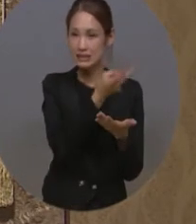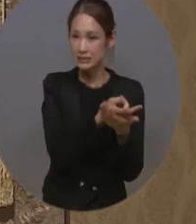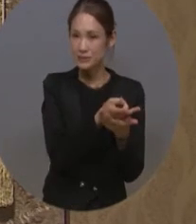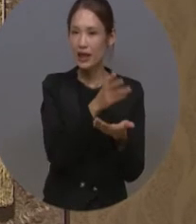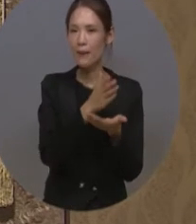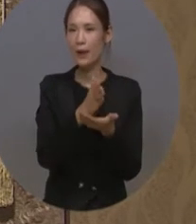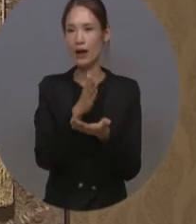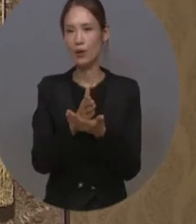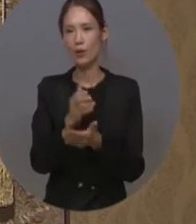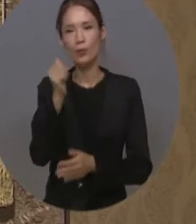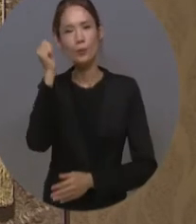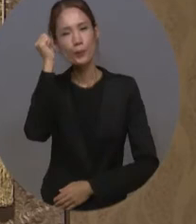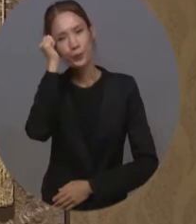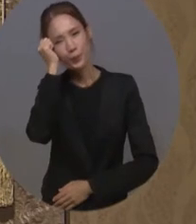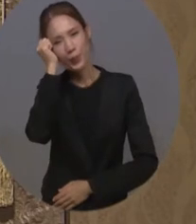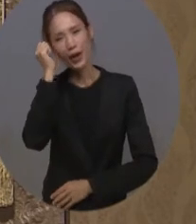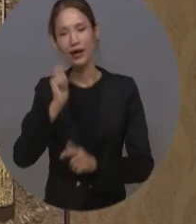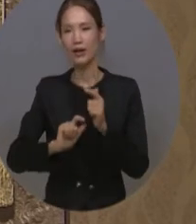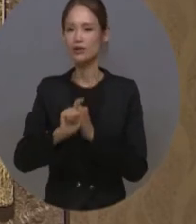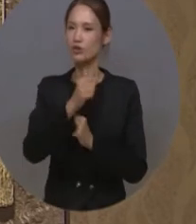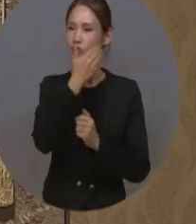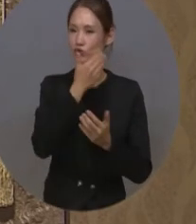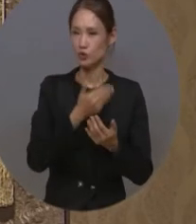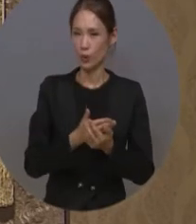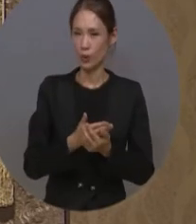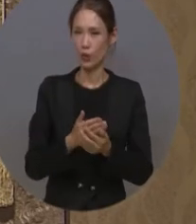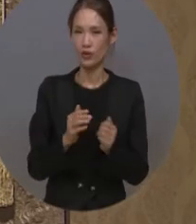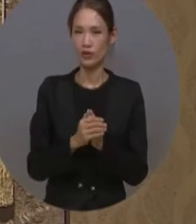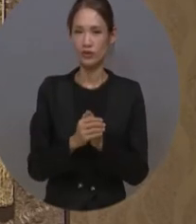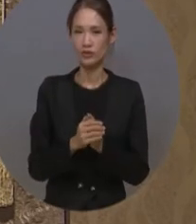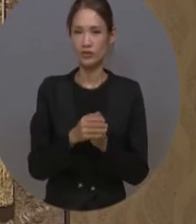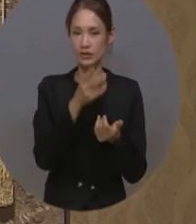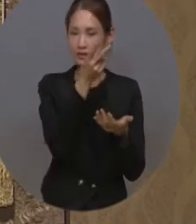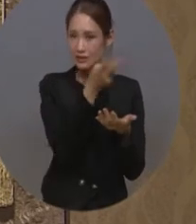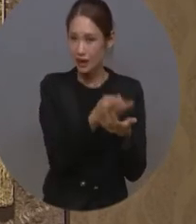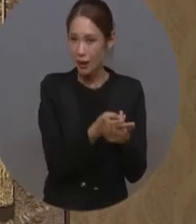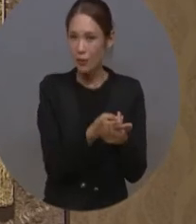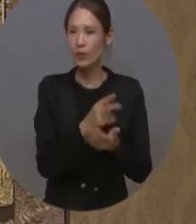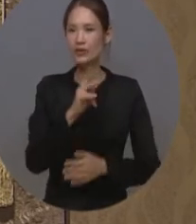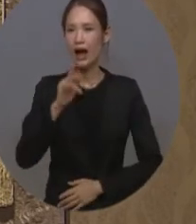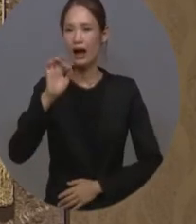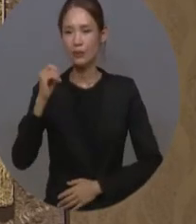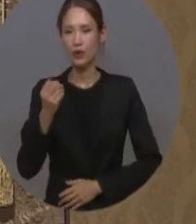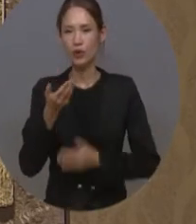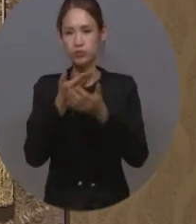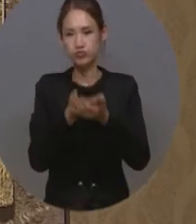Of course, you can choose the degree of softness for the bed